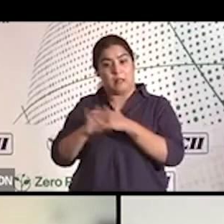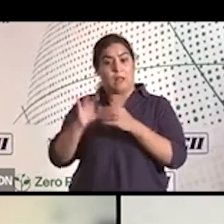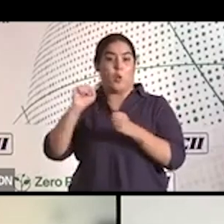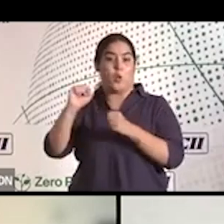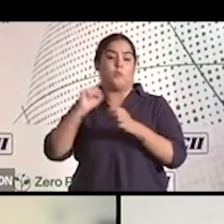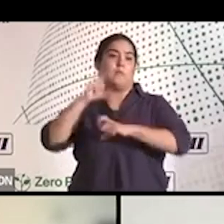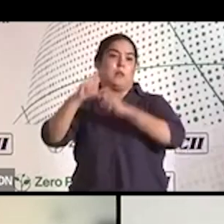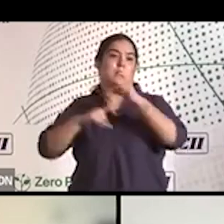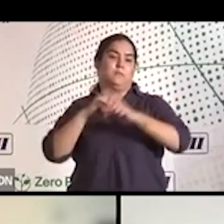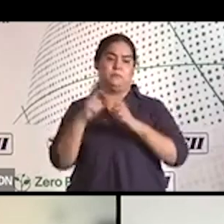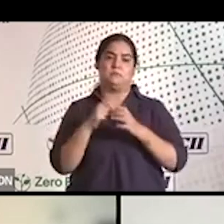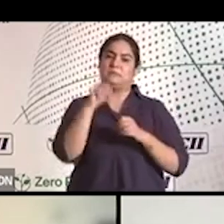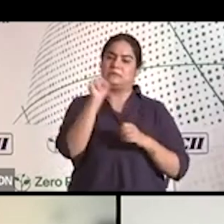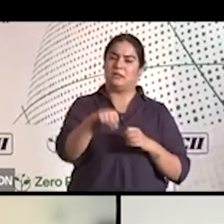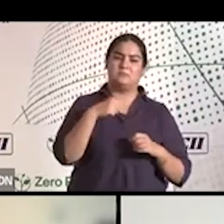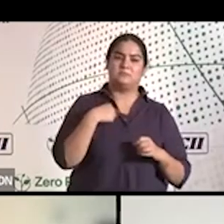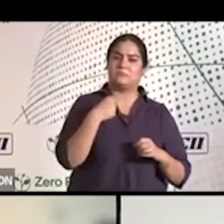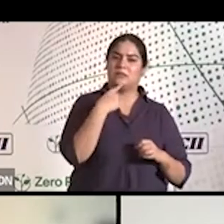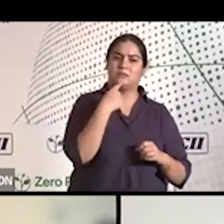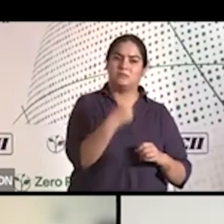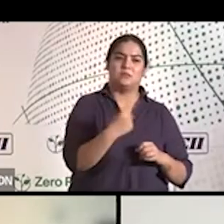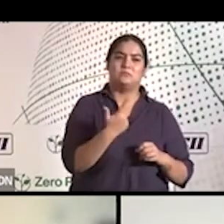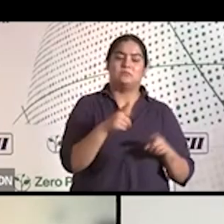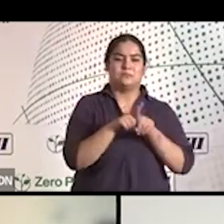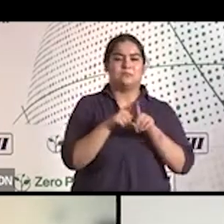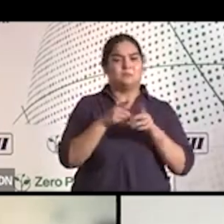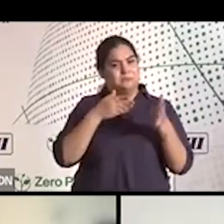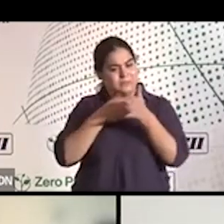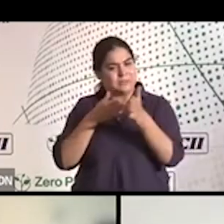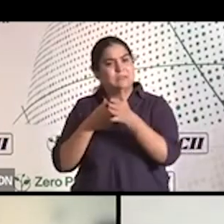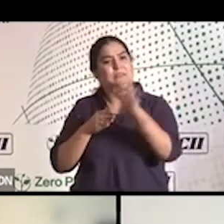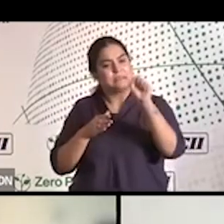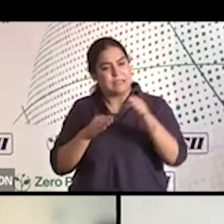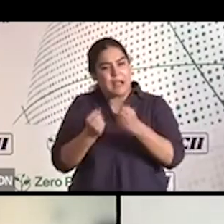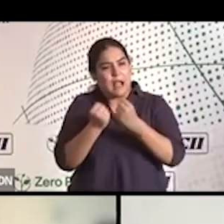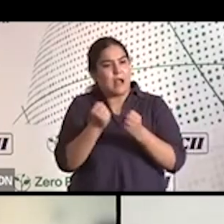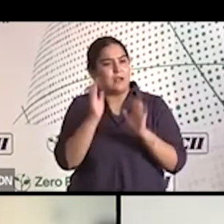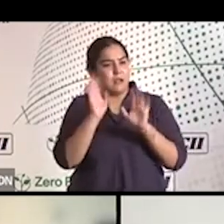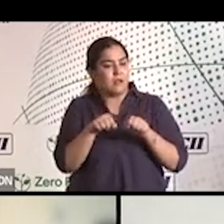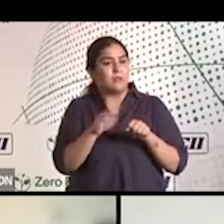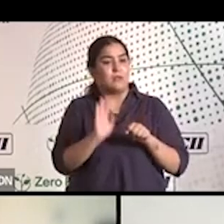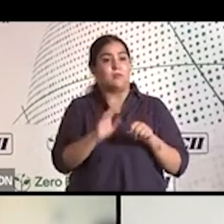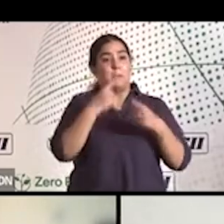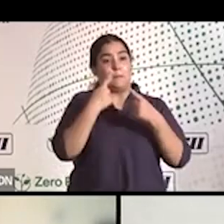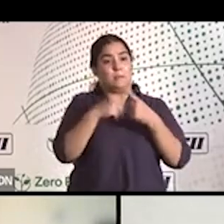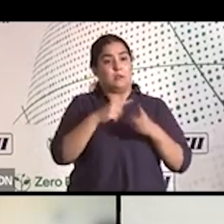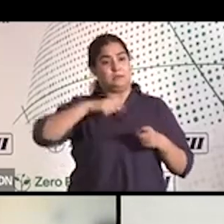So I would say, I mean, it appeared difficult. We we did quite a few things.